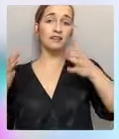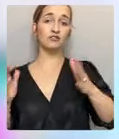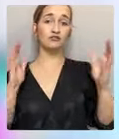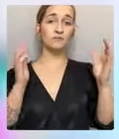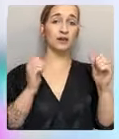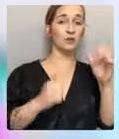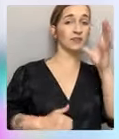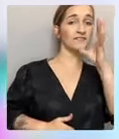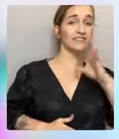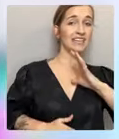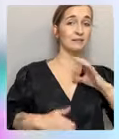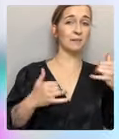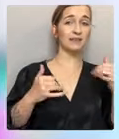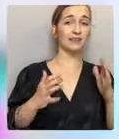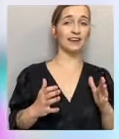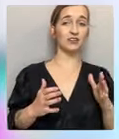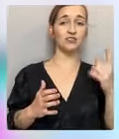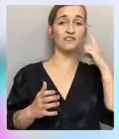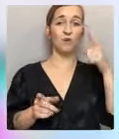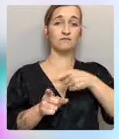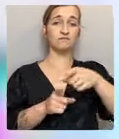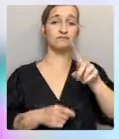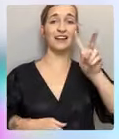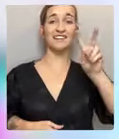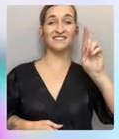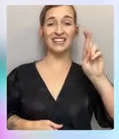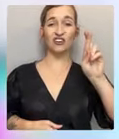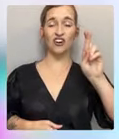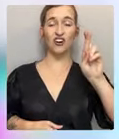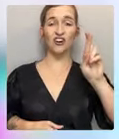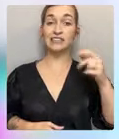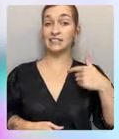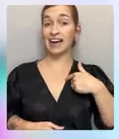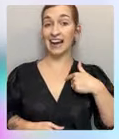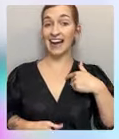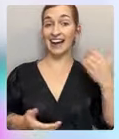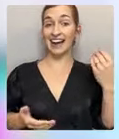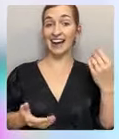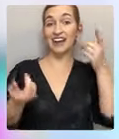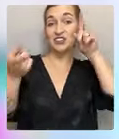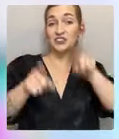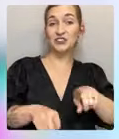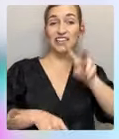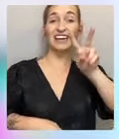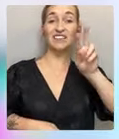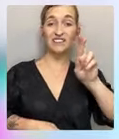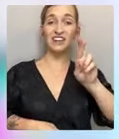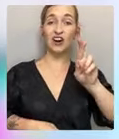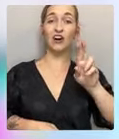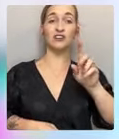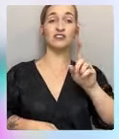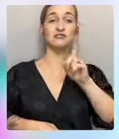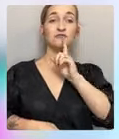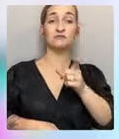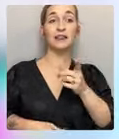there are more male players than female players in VR. And I totally agree that VR is totally, definitely appeals to women.